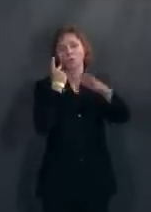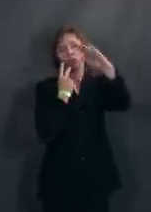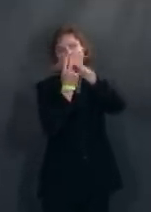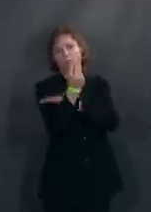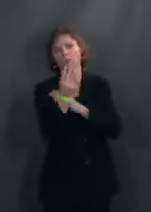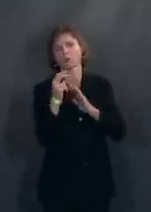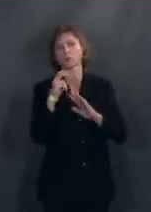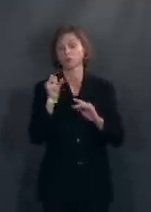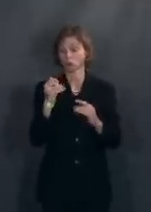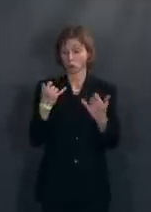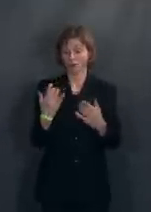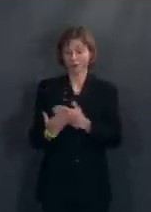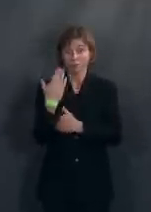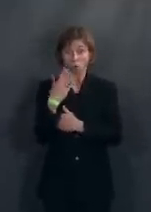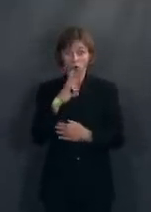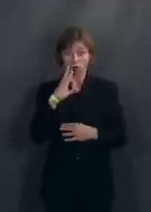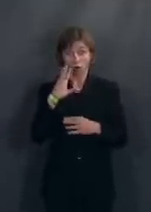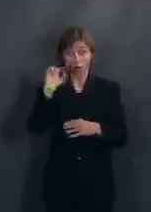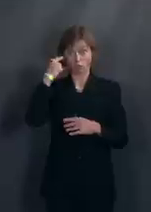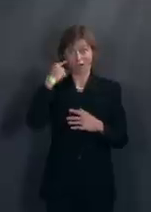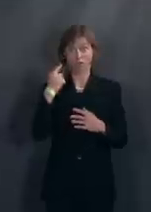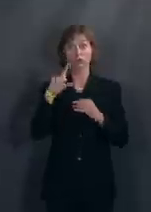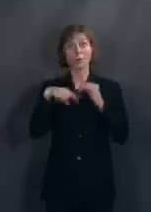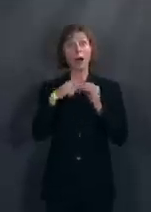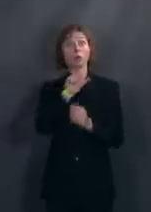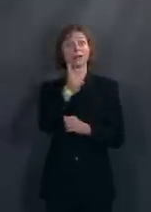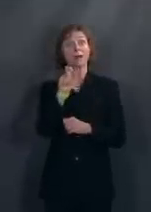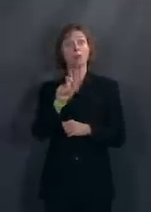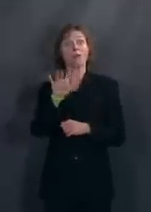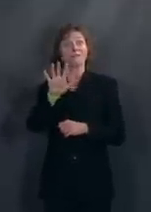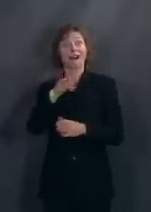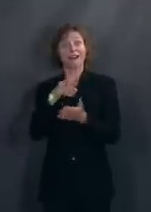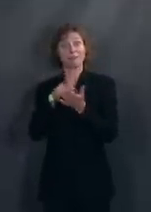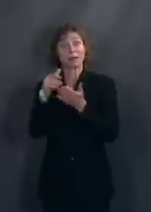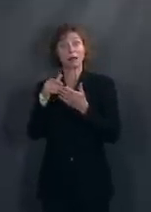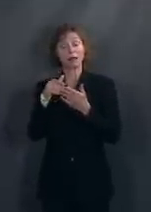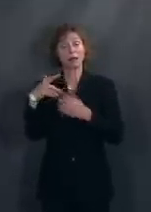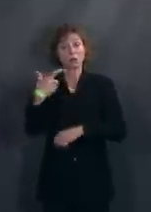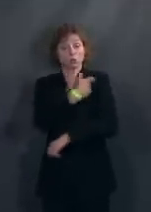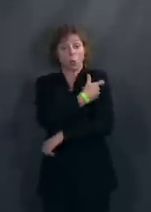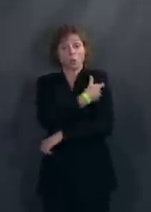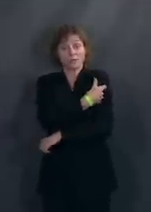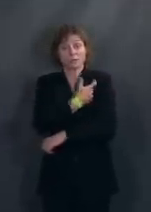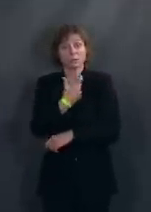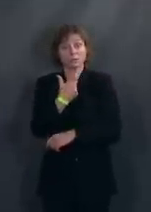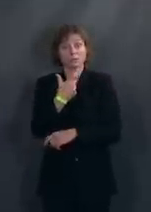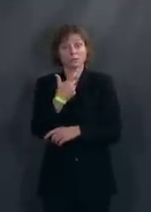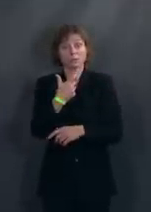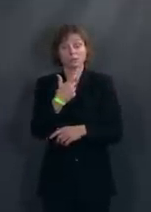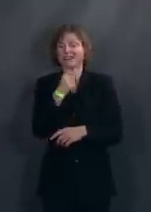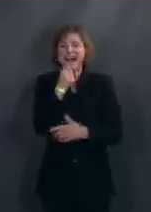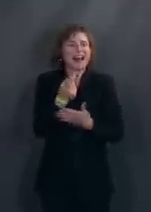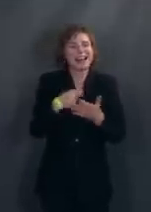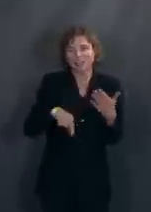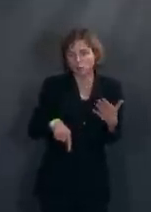about ten point five million doses being distributed, that's not only for the next week, but it's for the next three weeks.